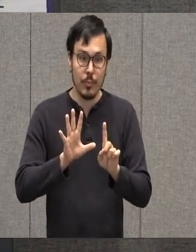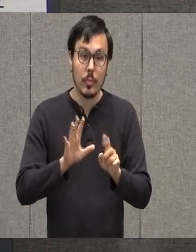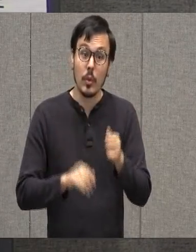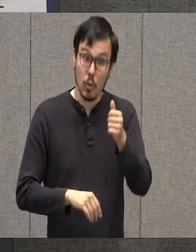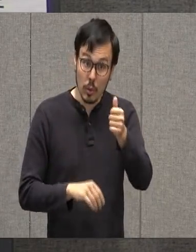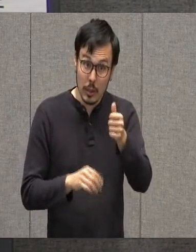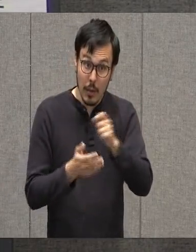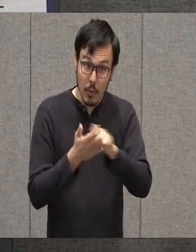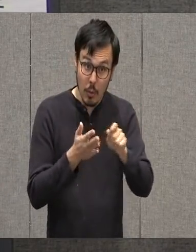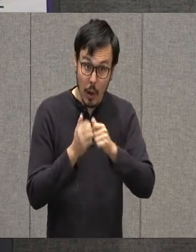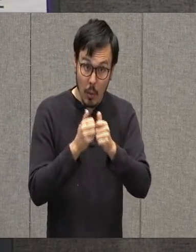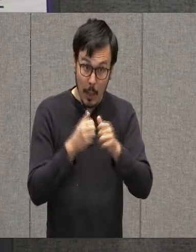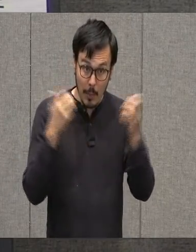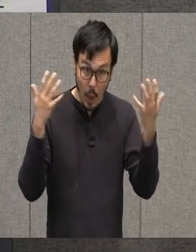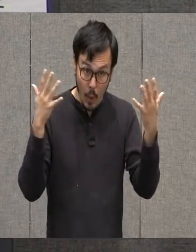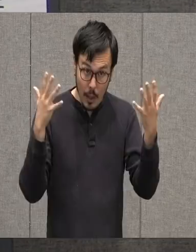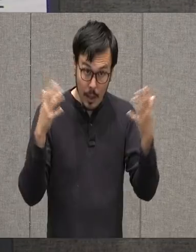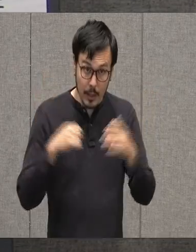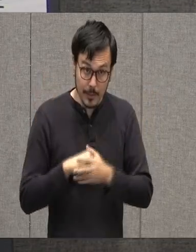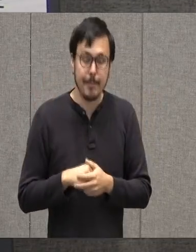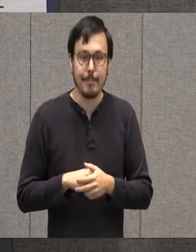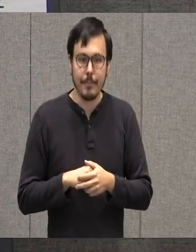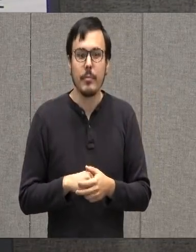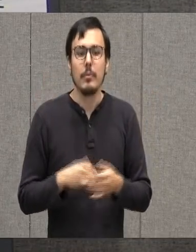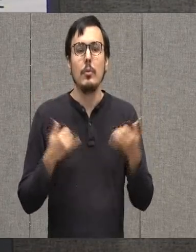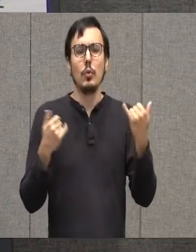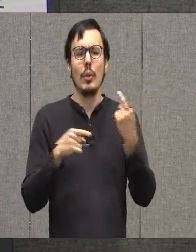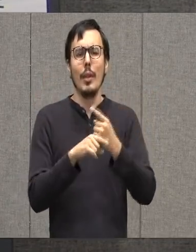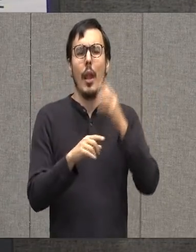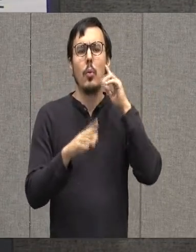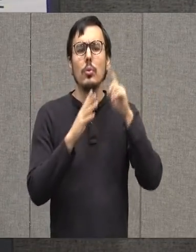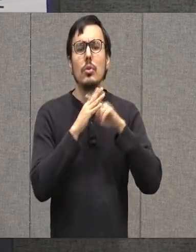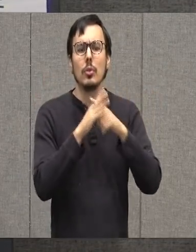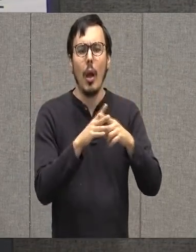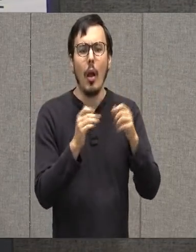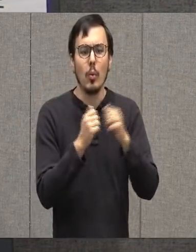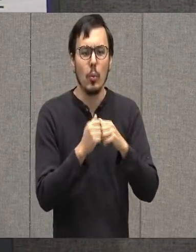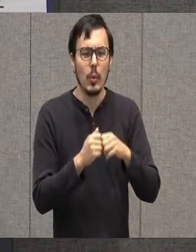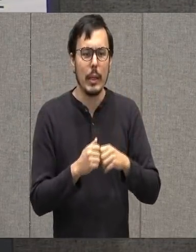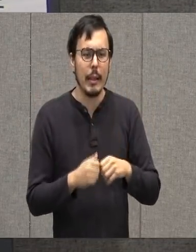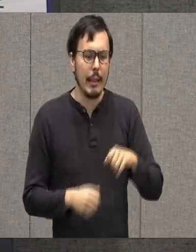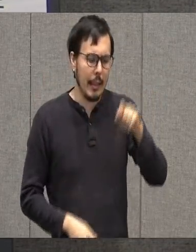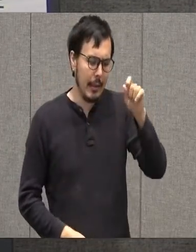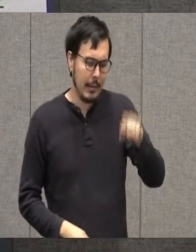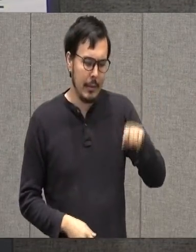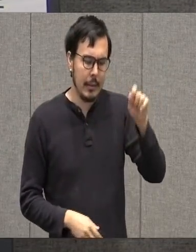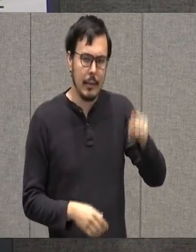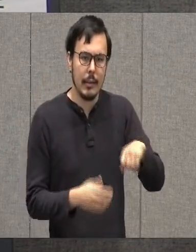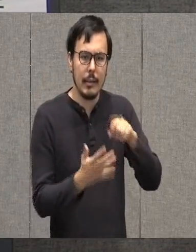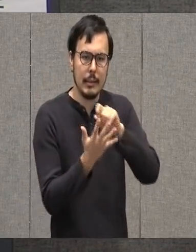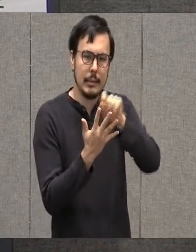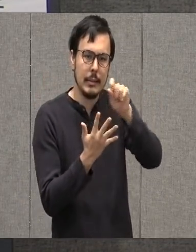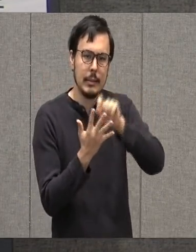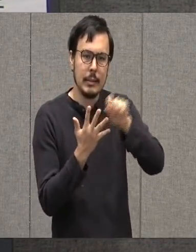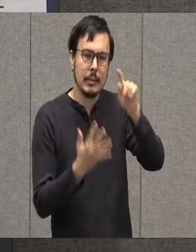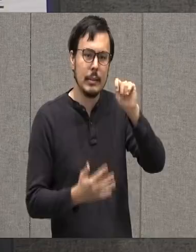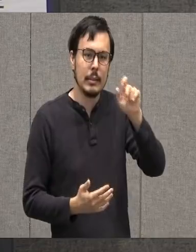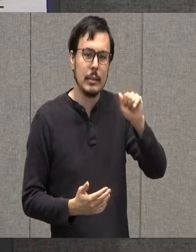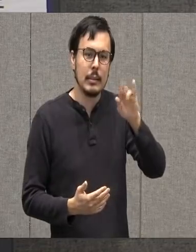Now, today we're gonna start with tally marks in my first box. Remember that a tally mark is just a straight line